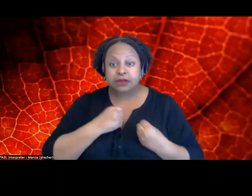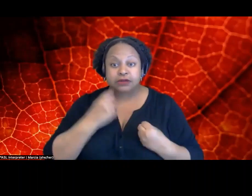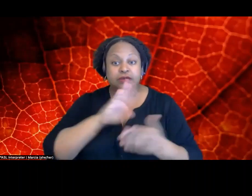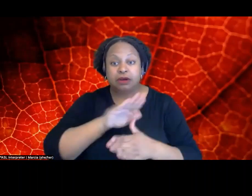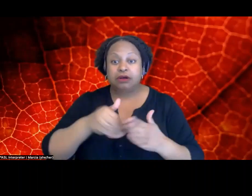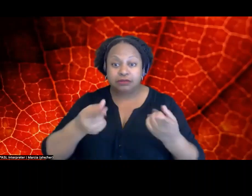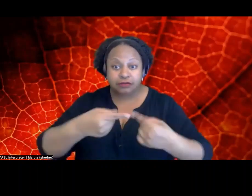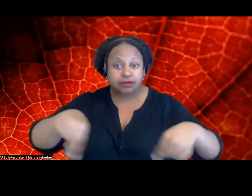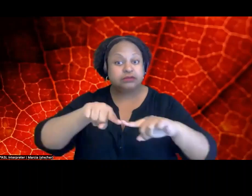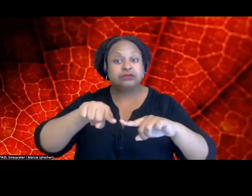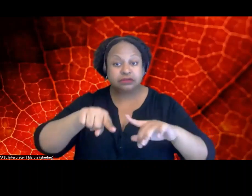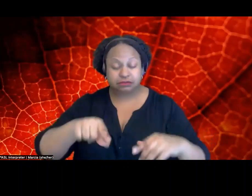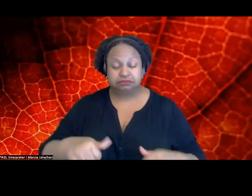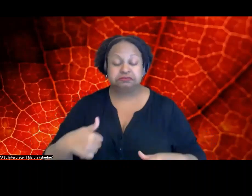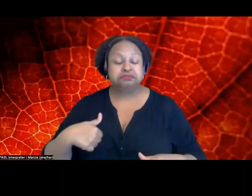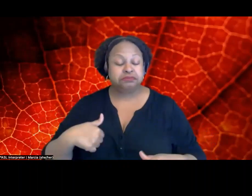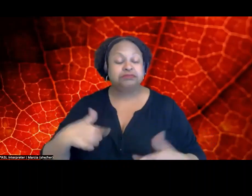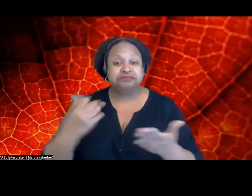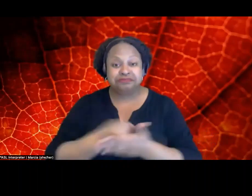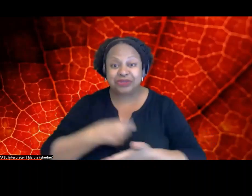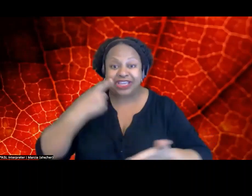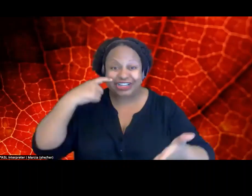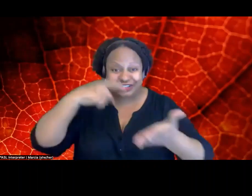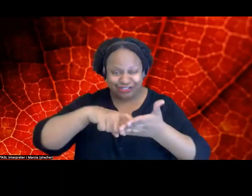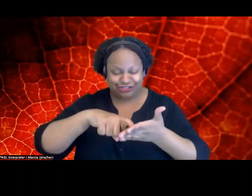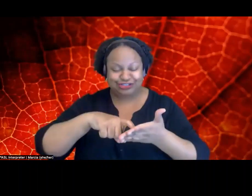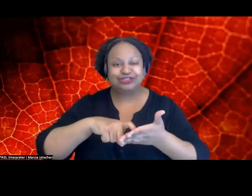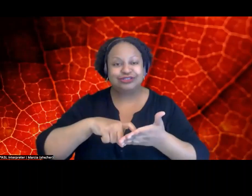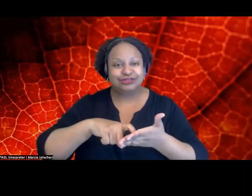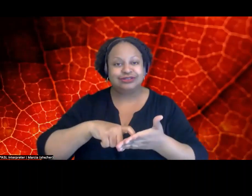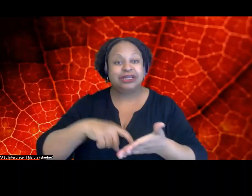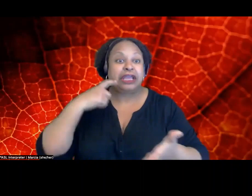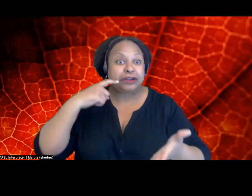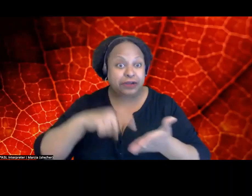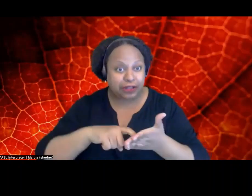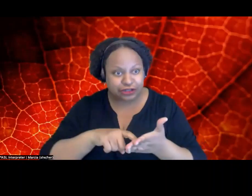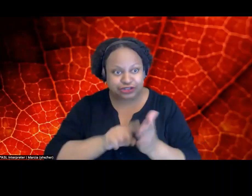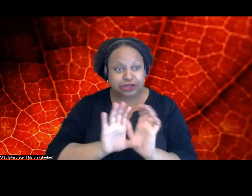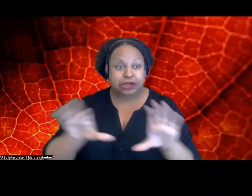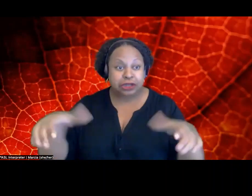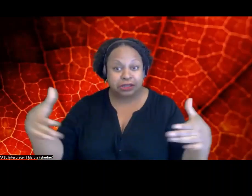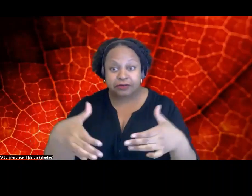And I'd like to acknowledge the collective work that was done by accessibility services